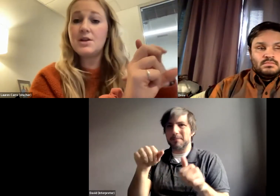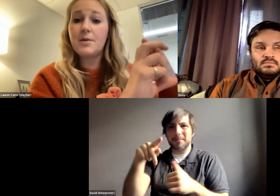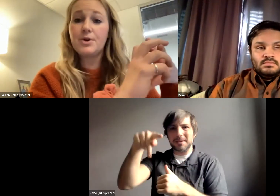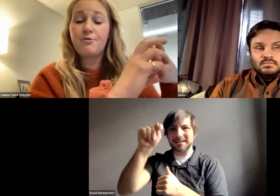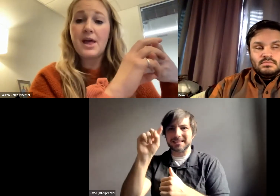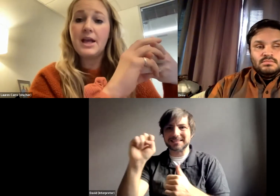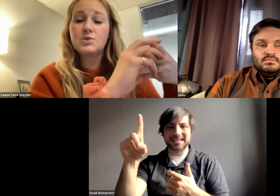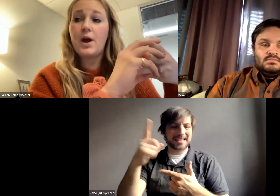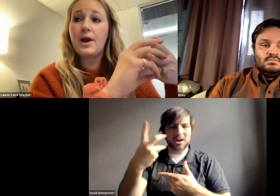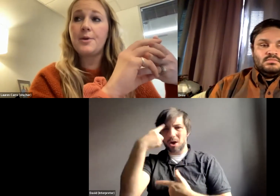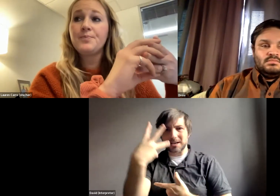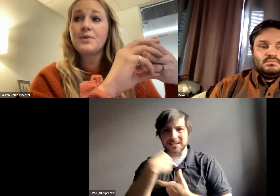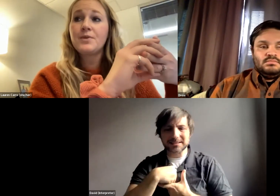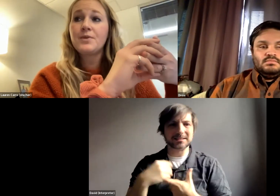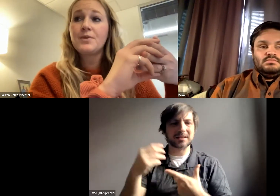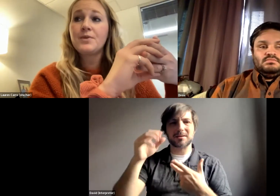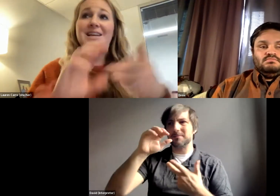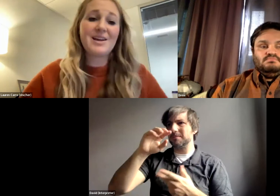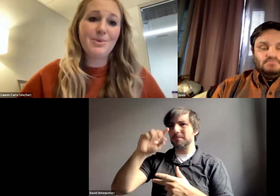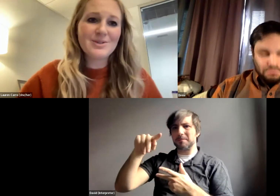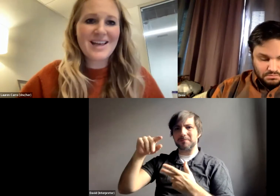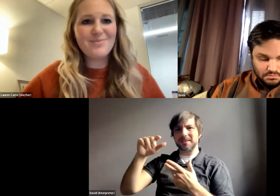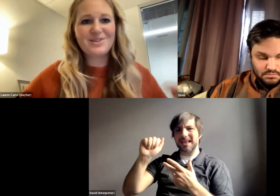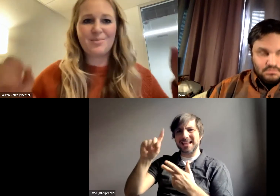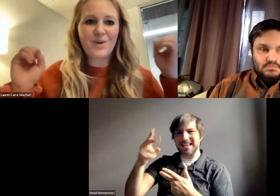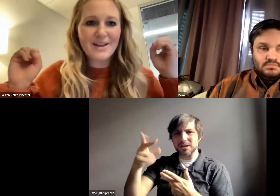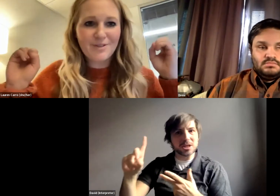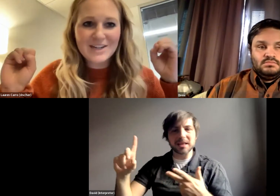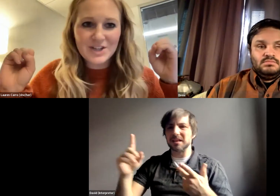a number of things where attending a blues game with the bright flash